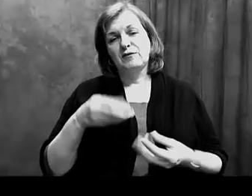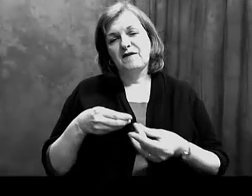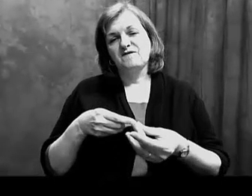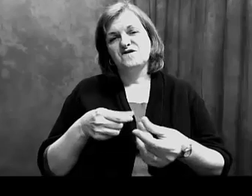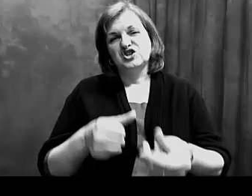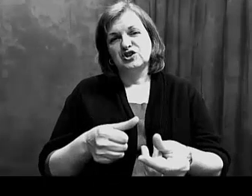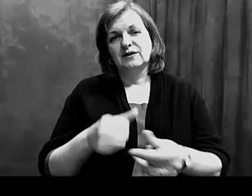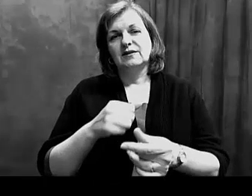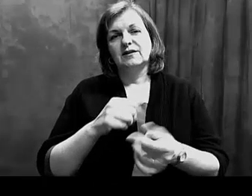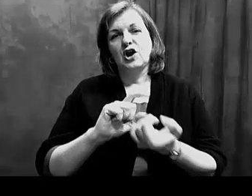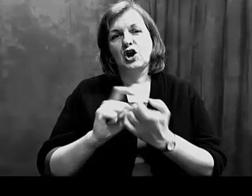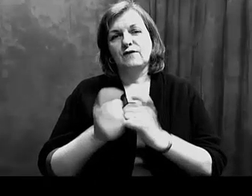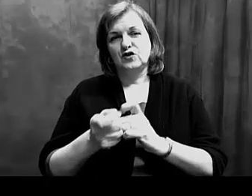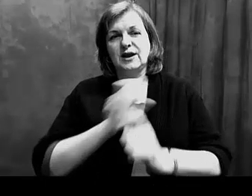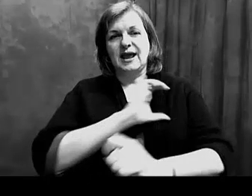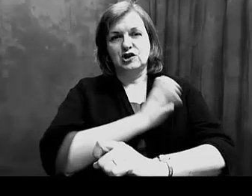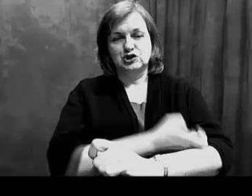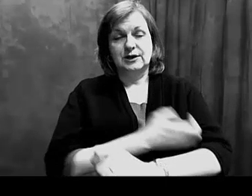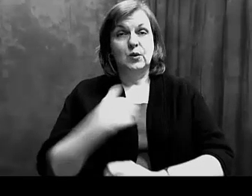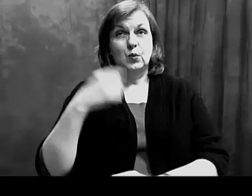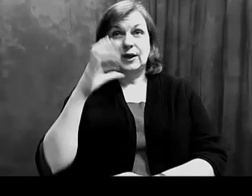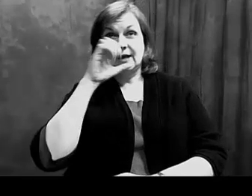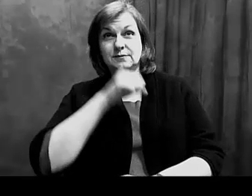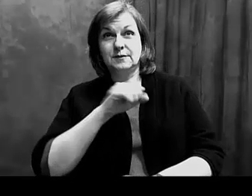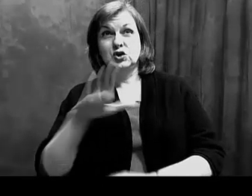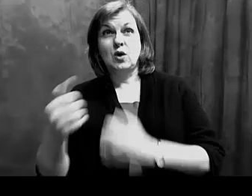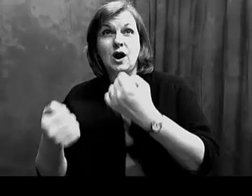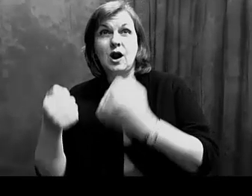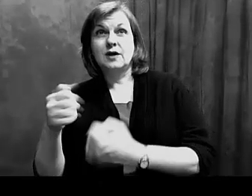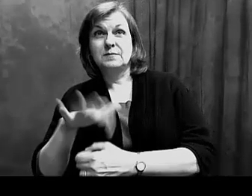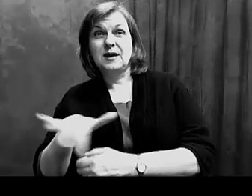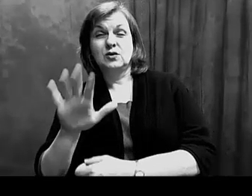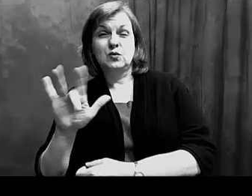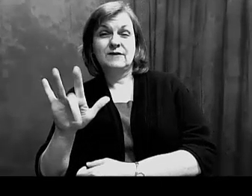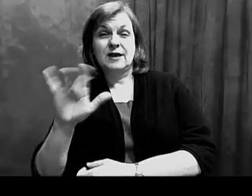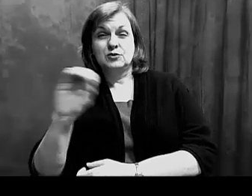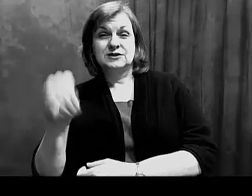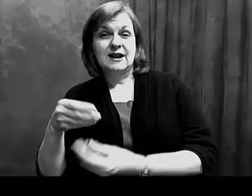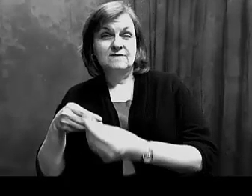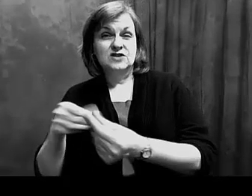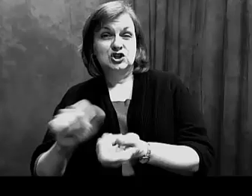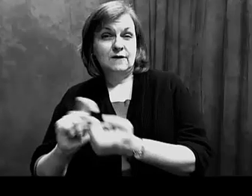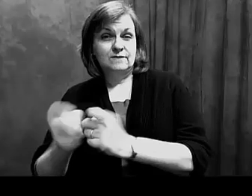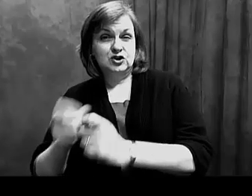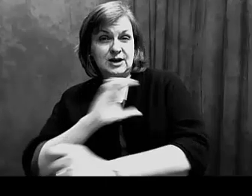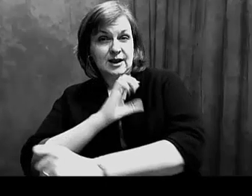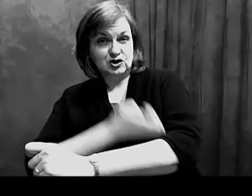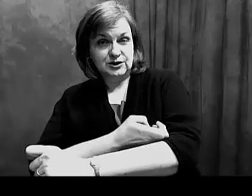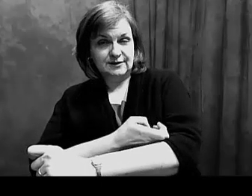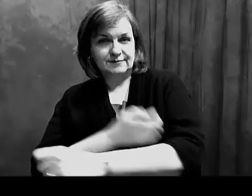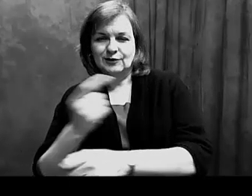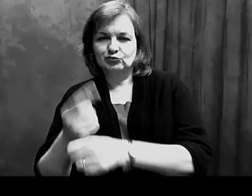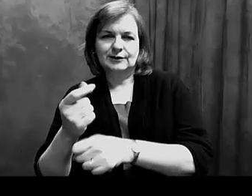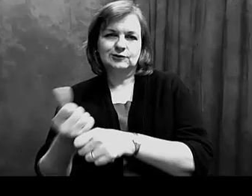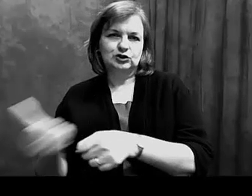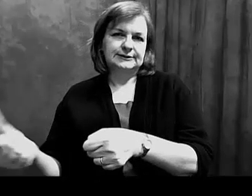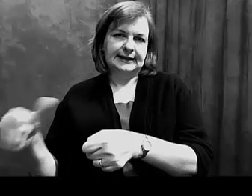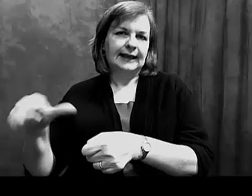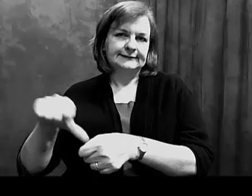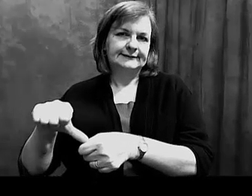in the grand scheme of things -- we estimate that your car is about 25% efficient a regular gasoline